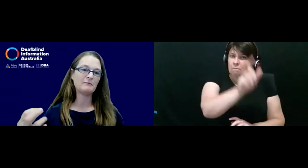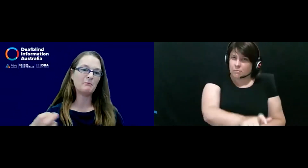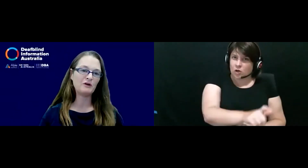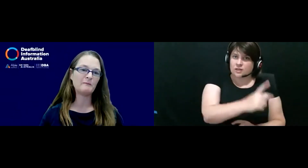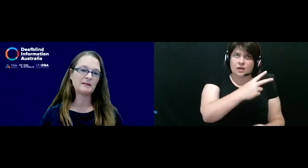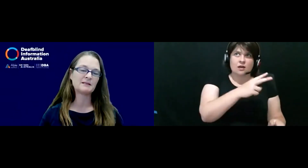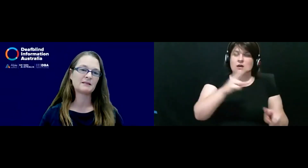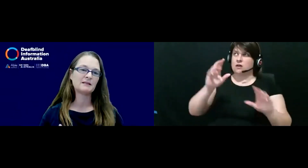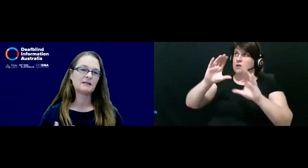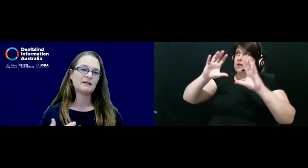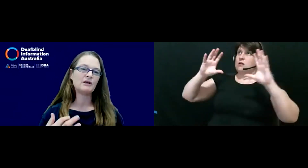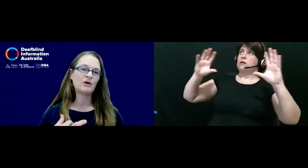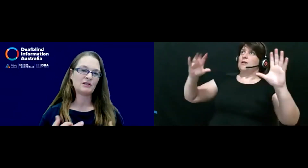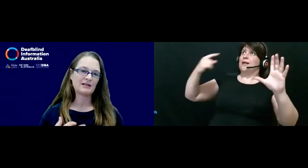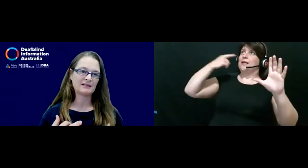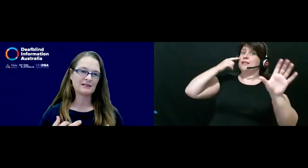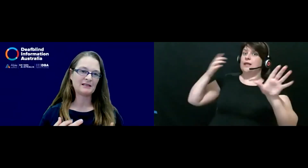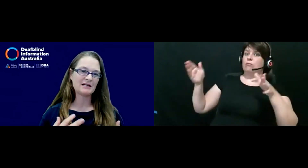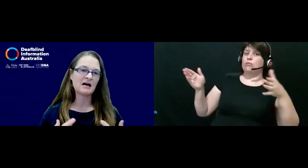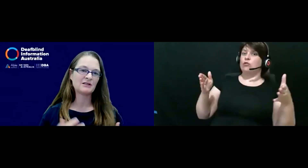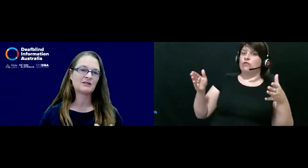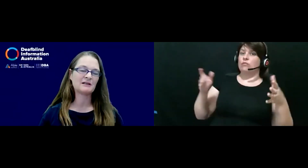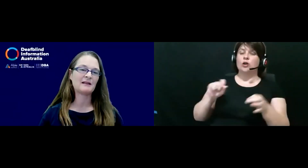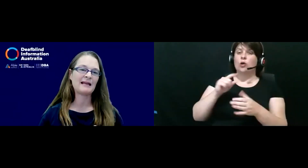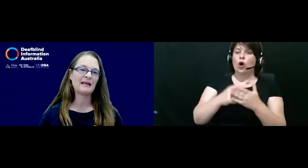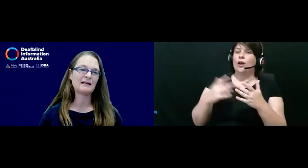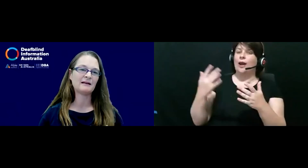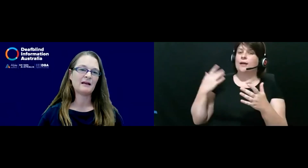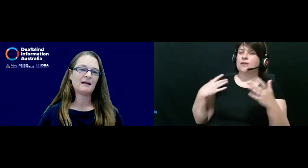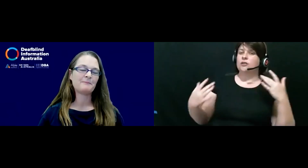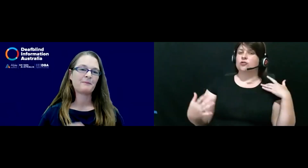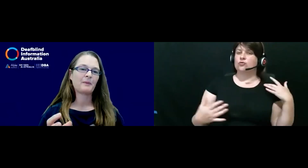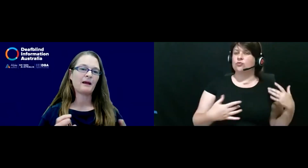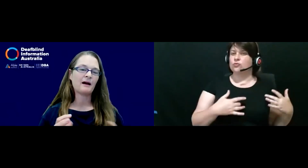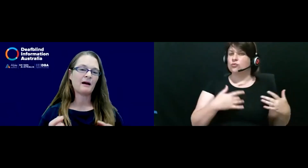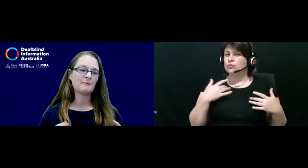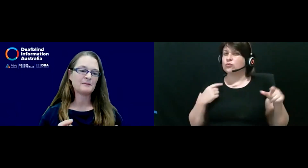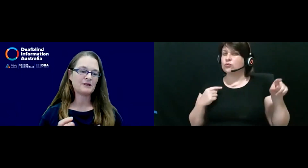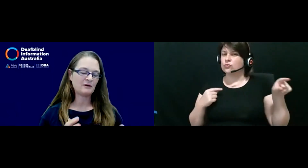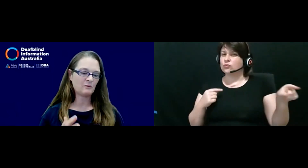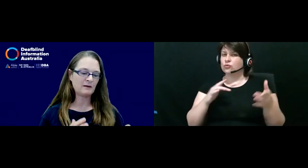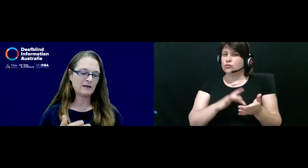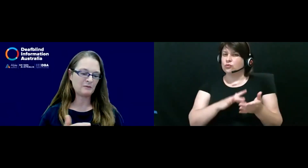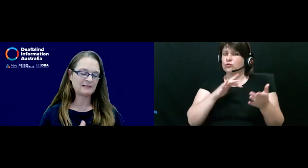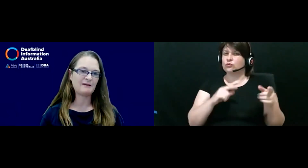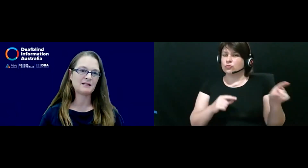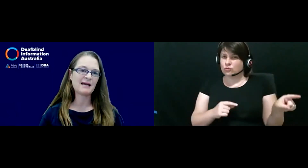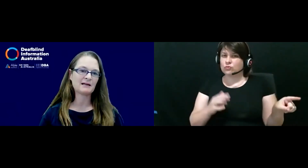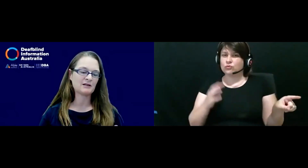movement, not just the touch, that they're getting - when you're perceiving tactile